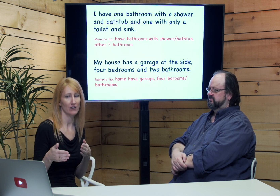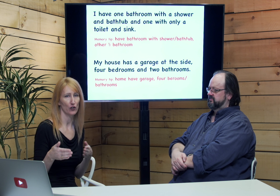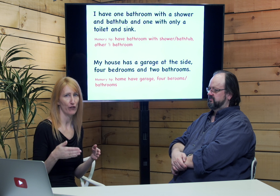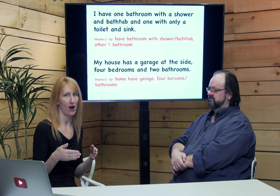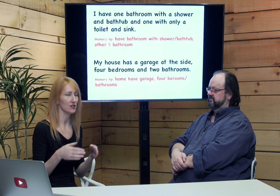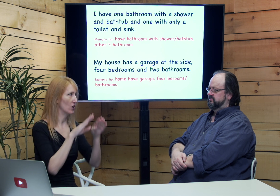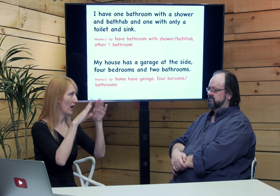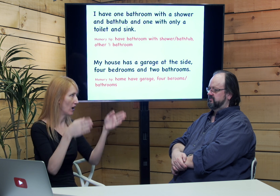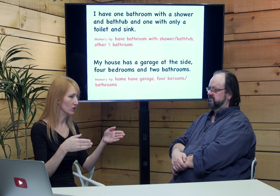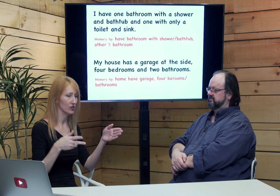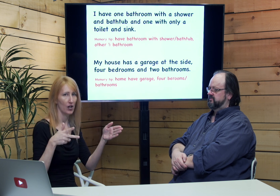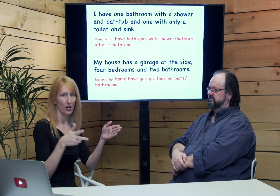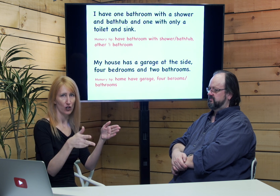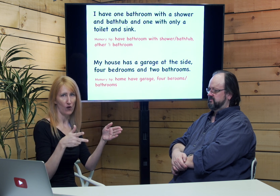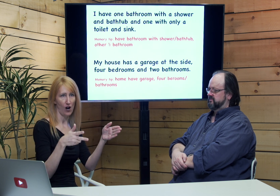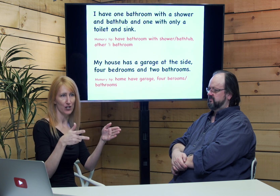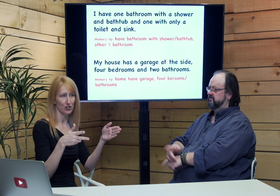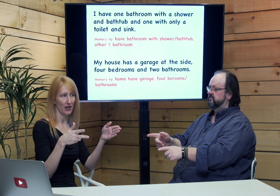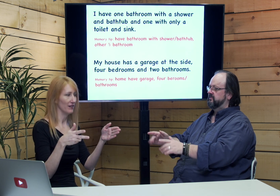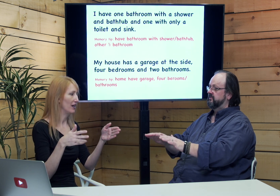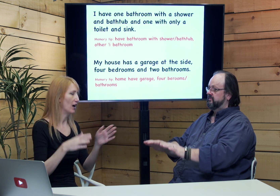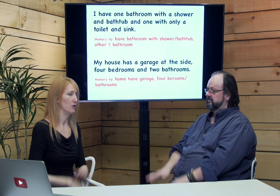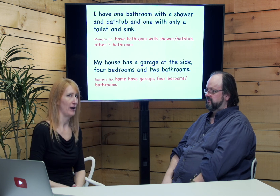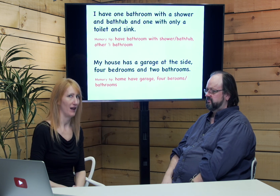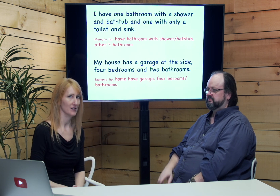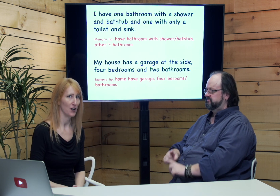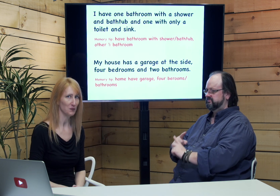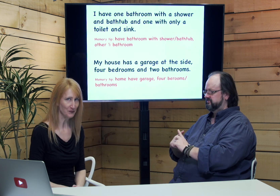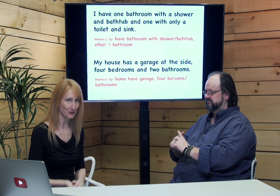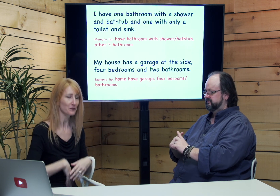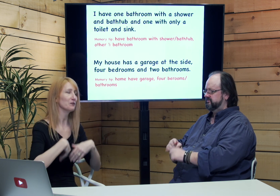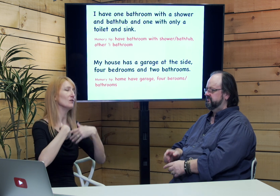your thoughts so 'house garage' and then I put my hands down.